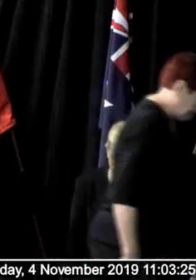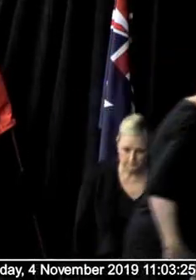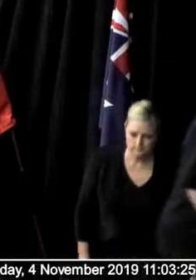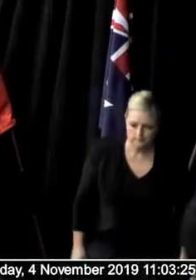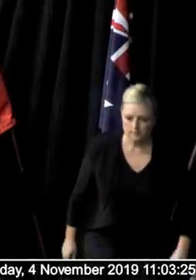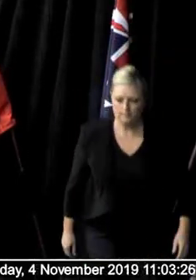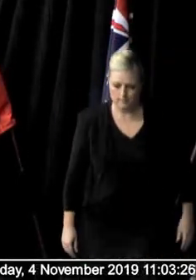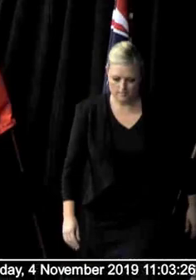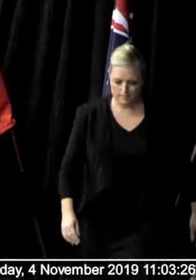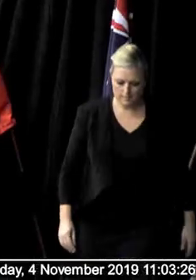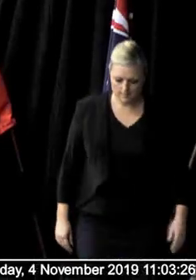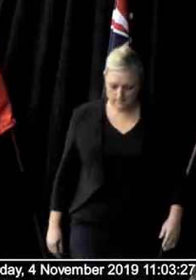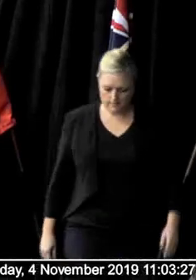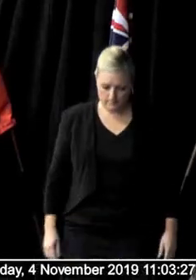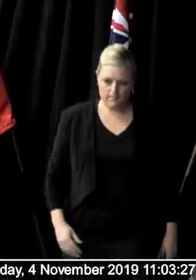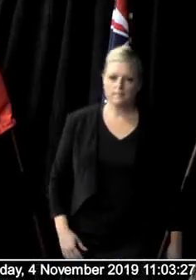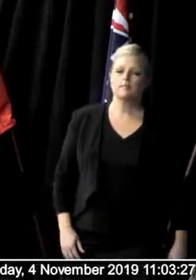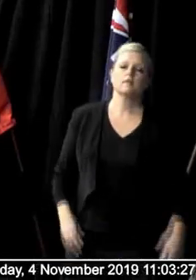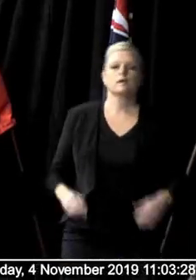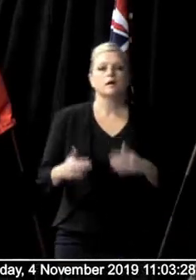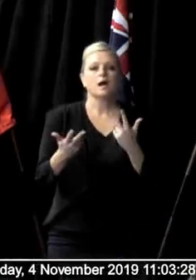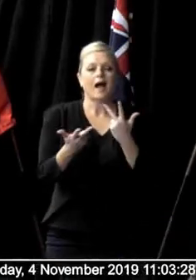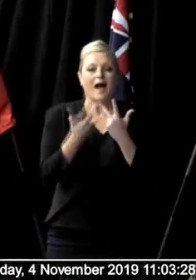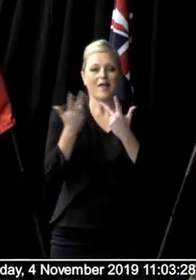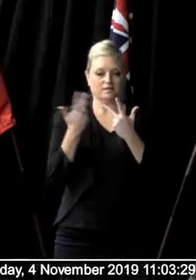Even for those who are present in the mainstream classroom, the survey indicates